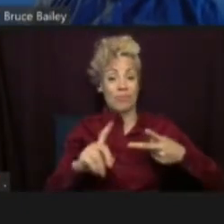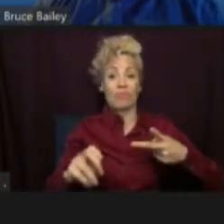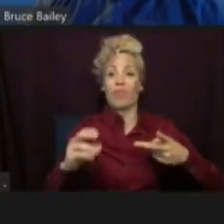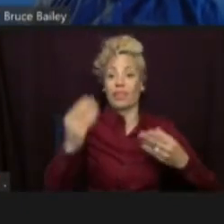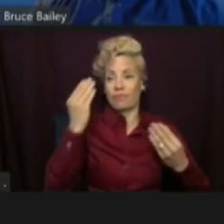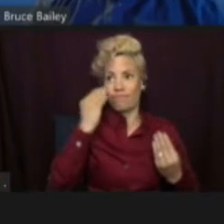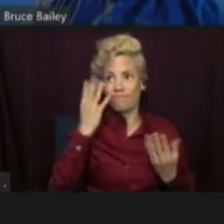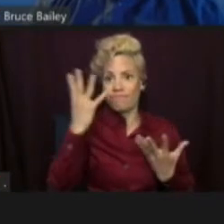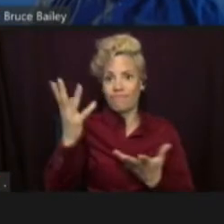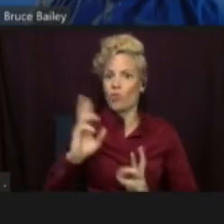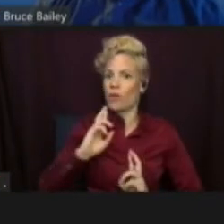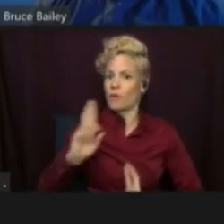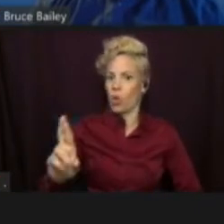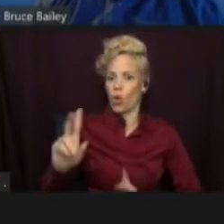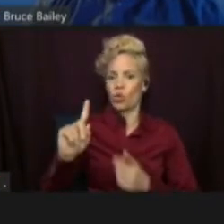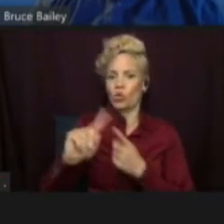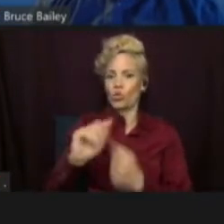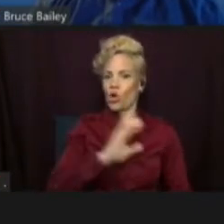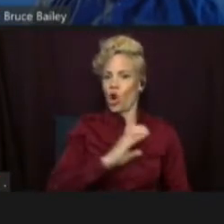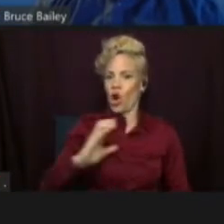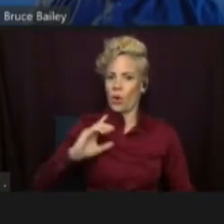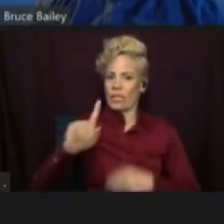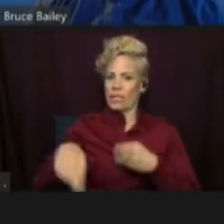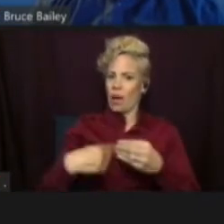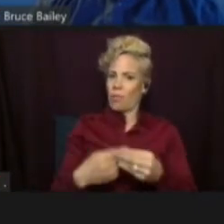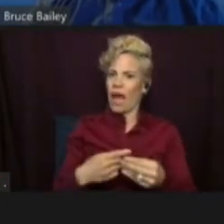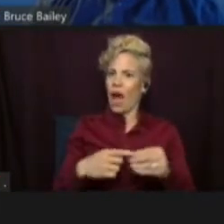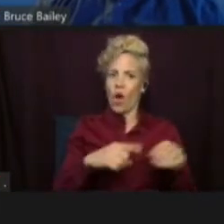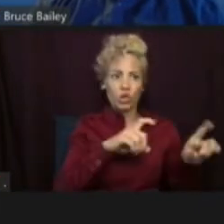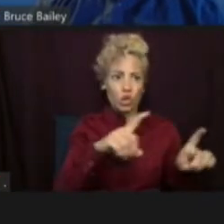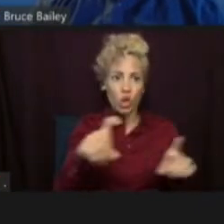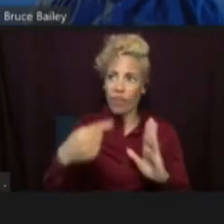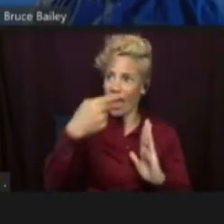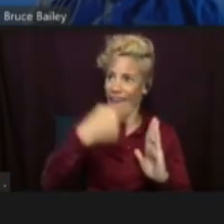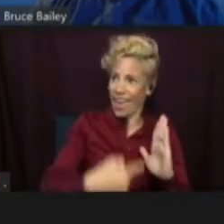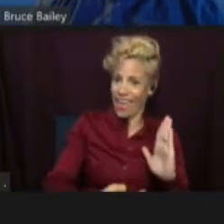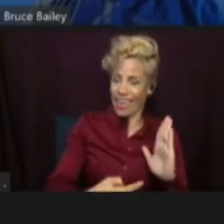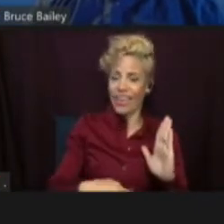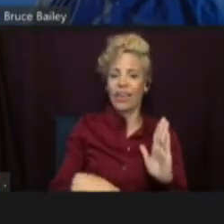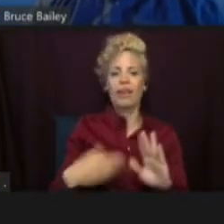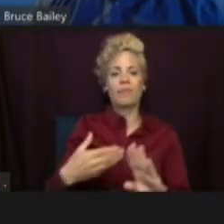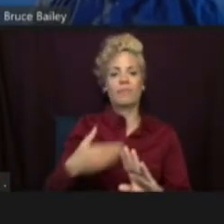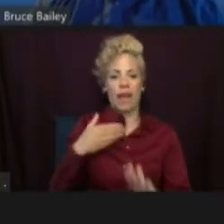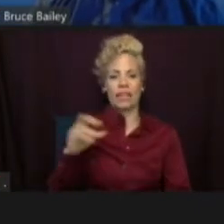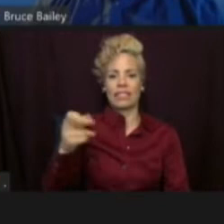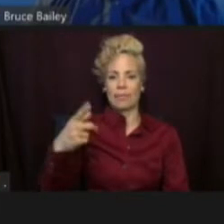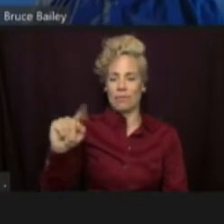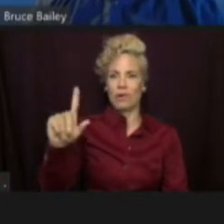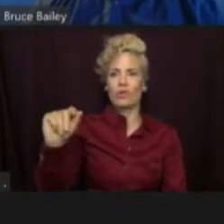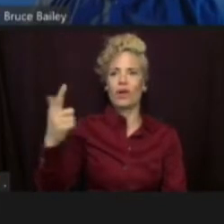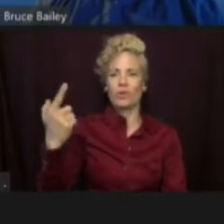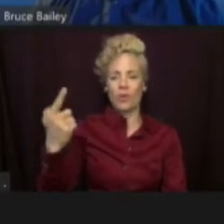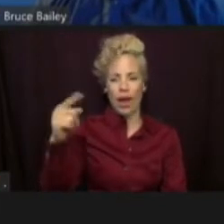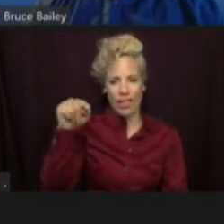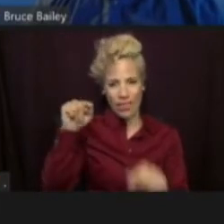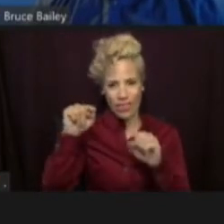on that survey, by September of 2021 of this year. Now the report,